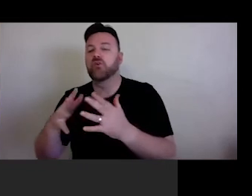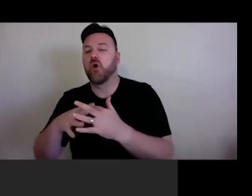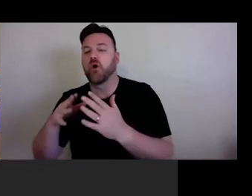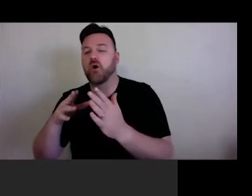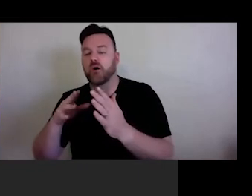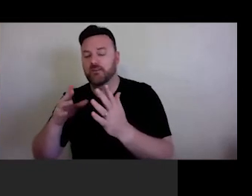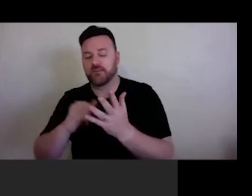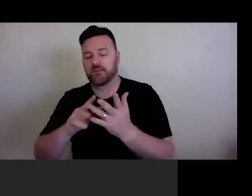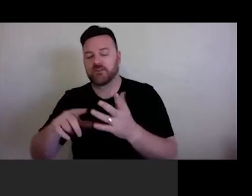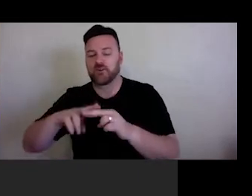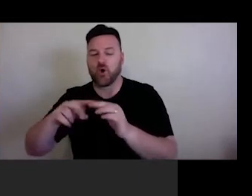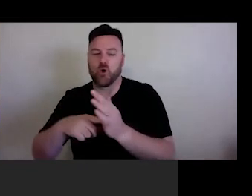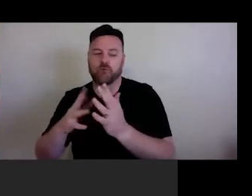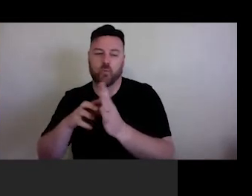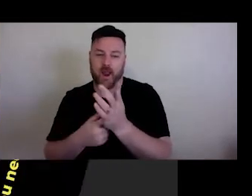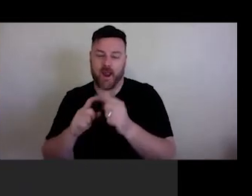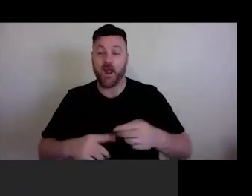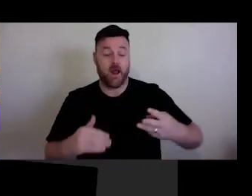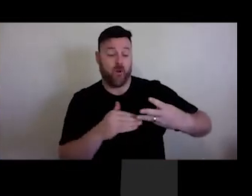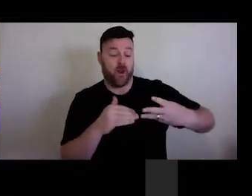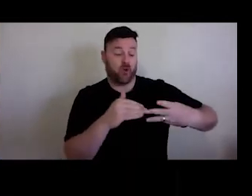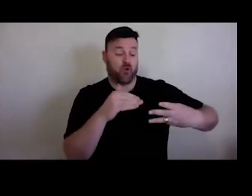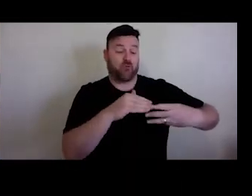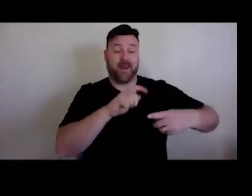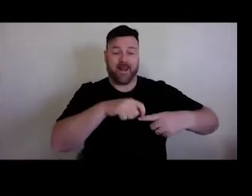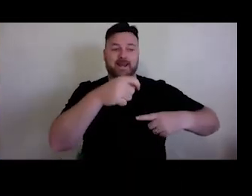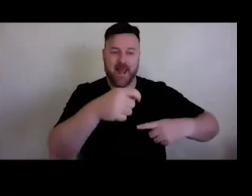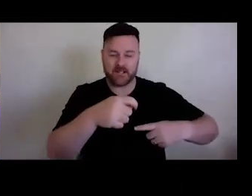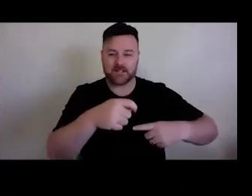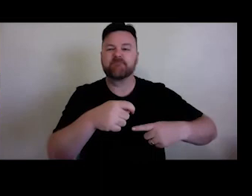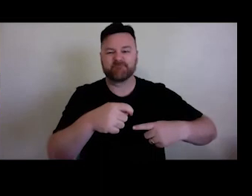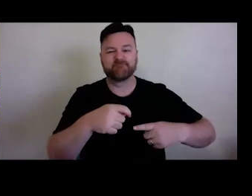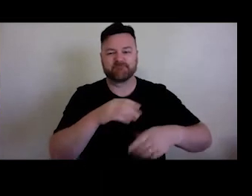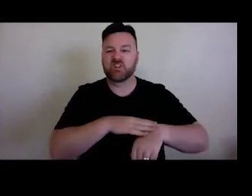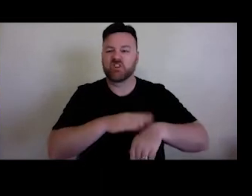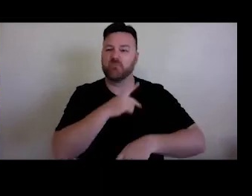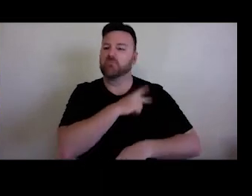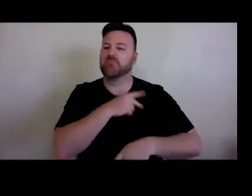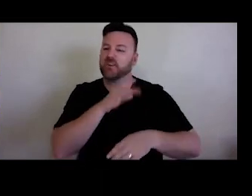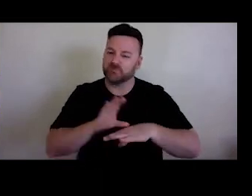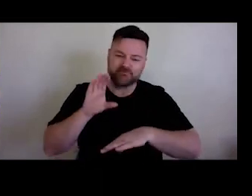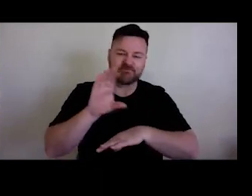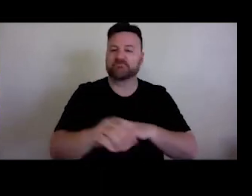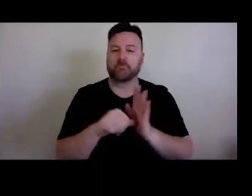bit more money into the set-up. So it's a good idea to decide whether you want to go hardware or software-based. Once you hit this